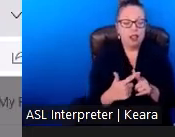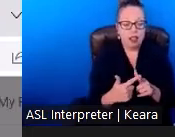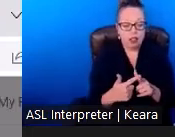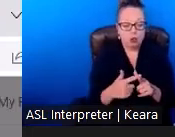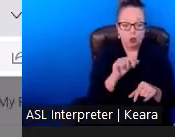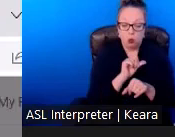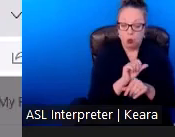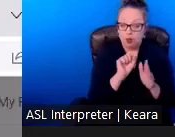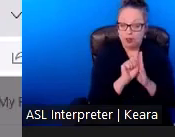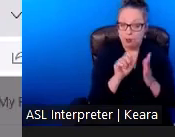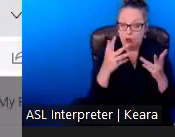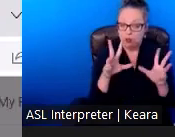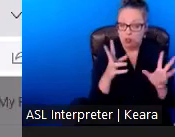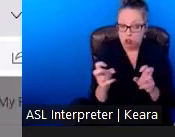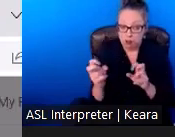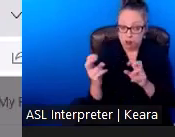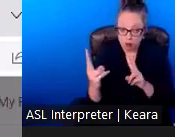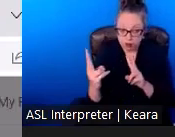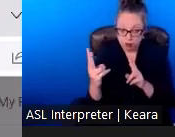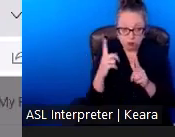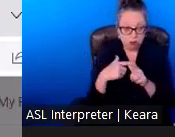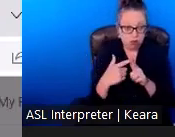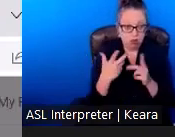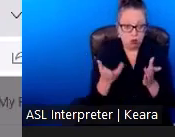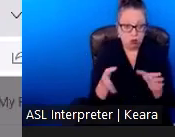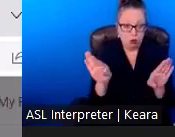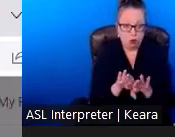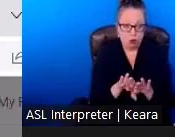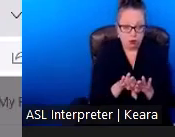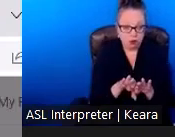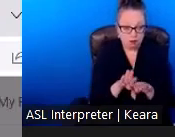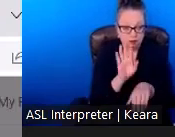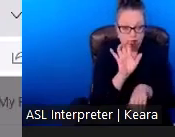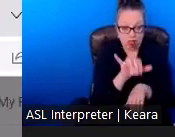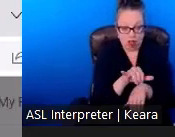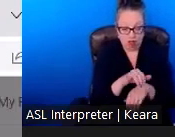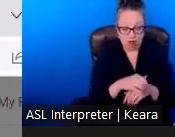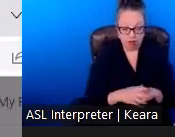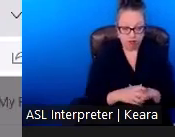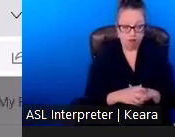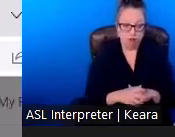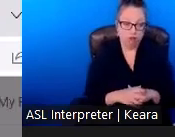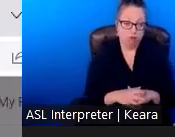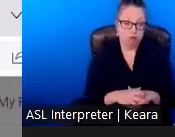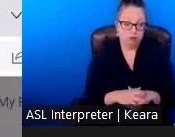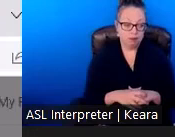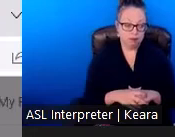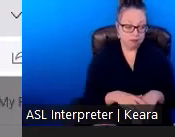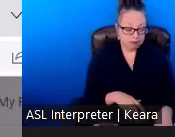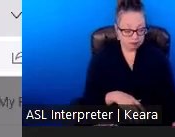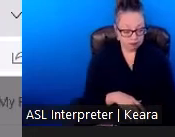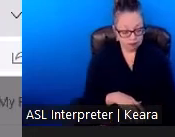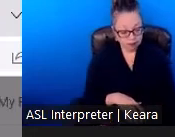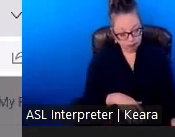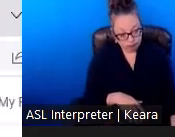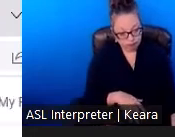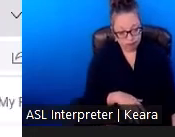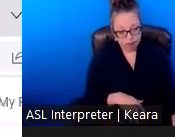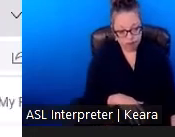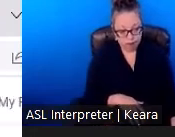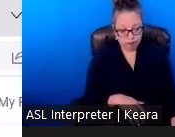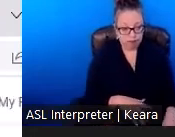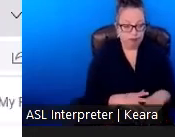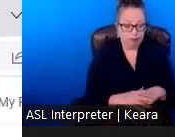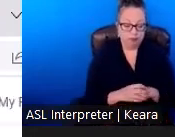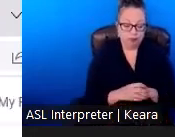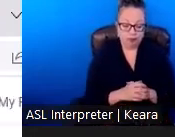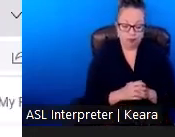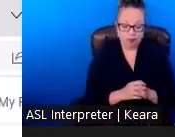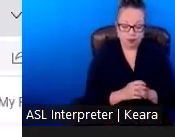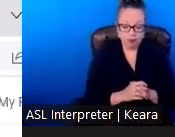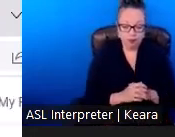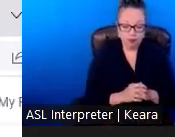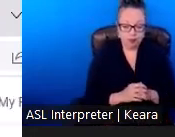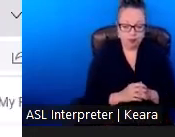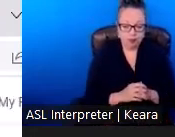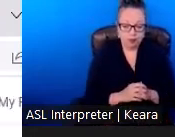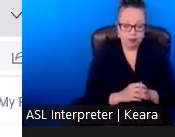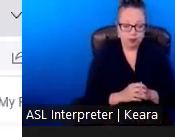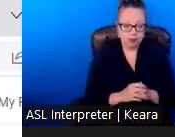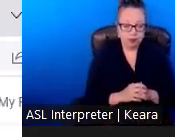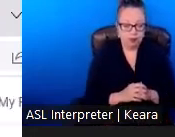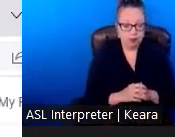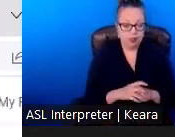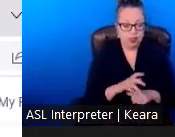are uploaded, close the upload file window. Your work samples will now be added to your